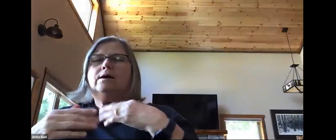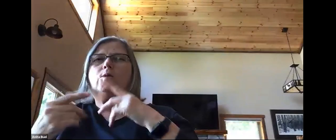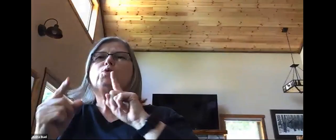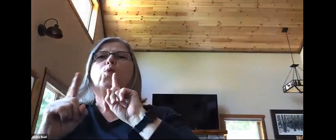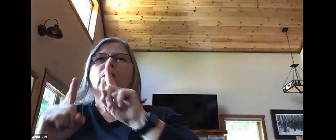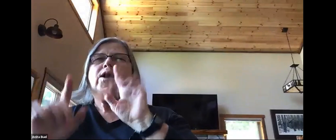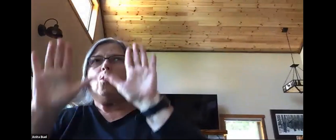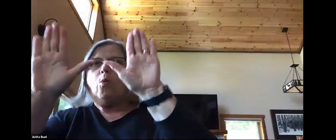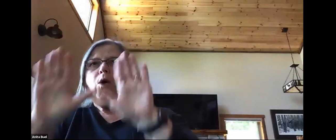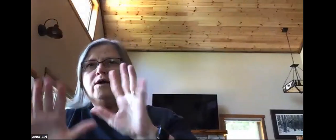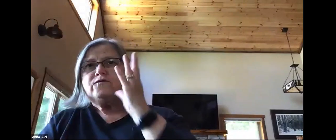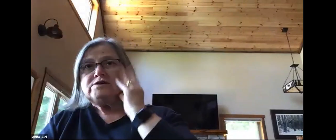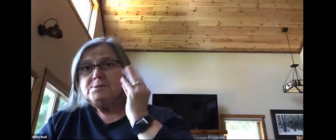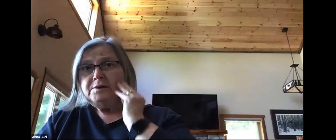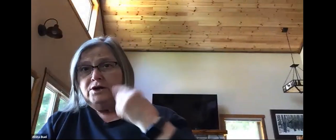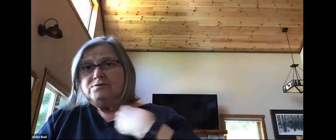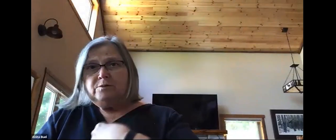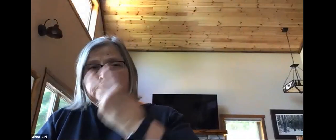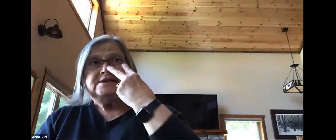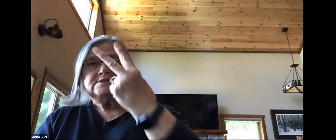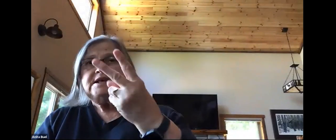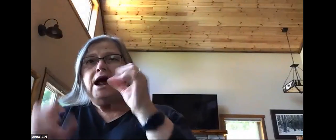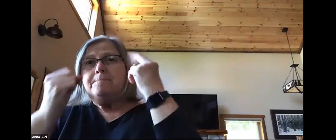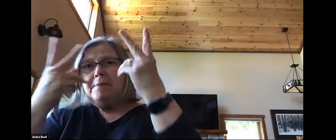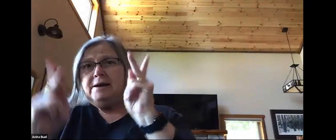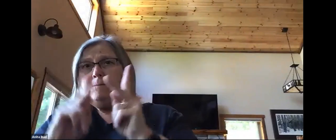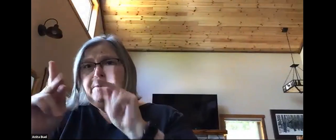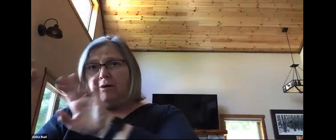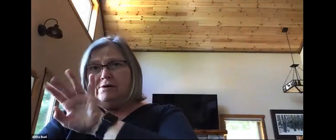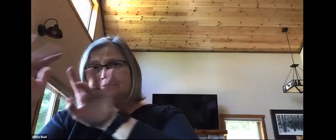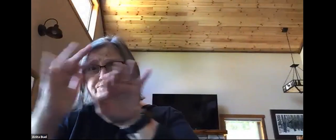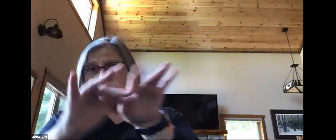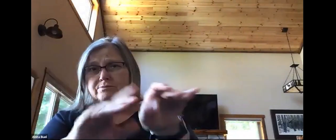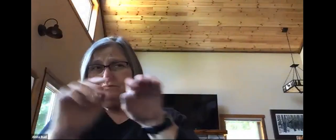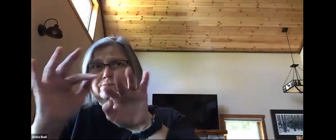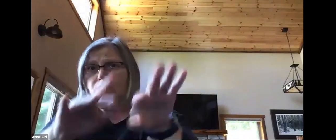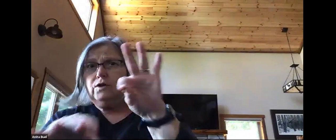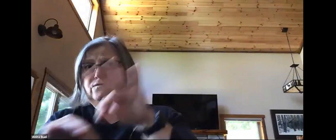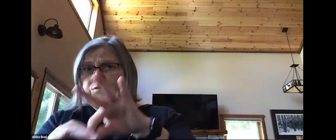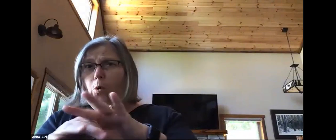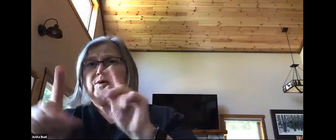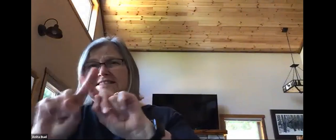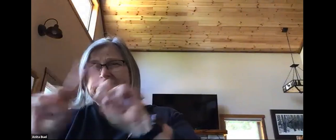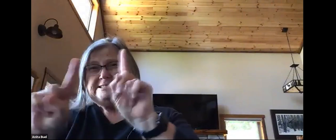would oversee that. And it really honestly was a wonderful experience to see the inner workings and how many people was involved